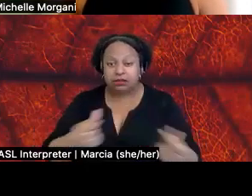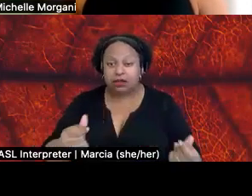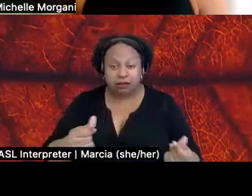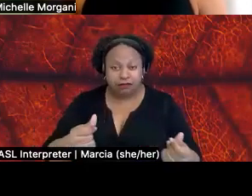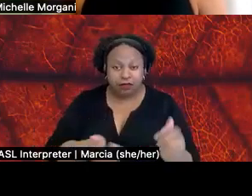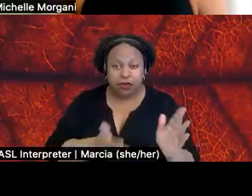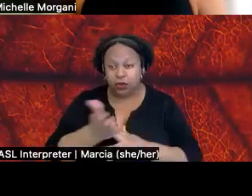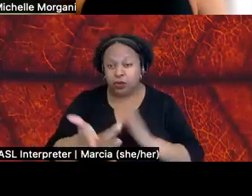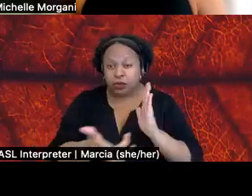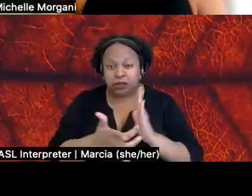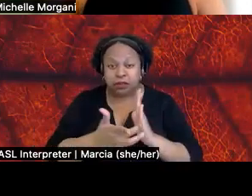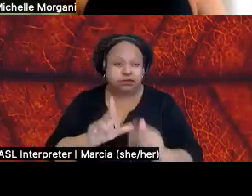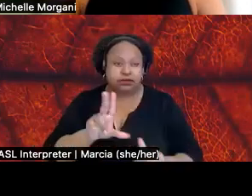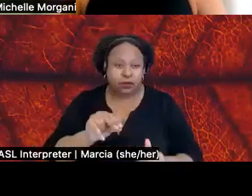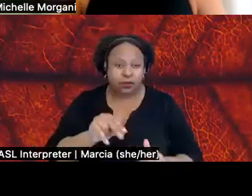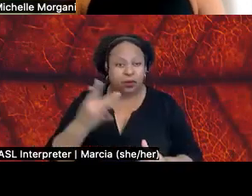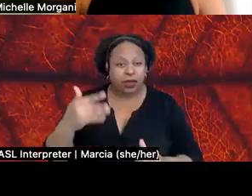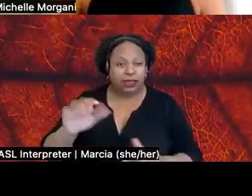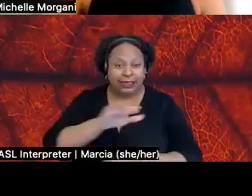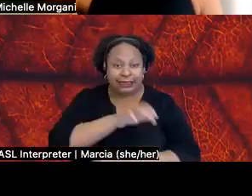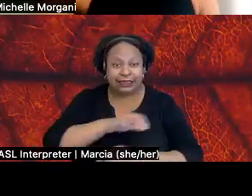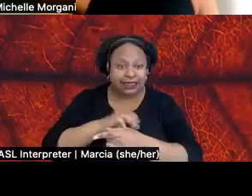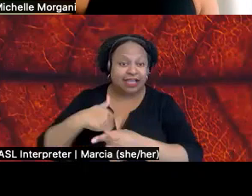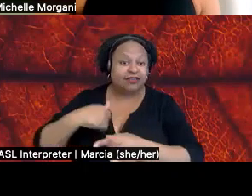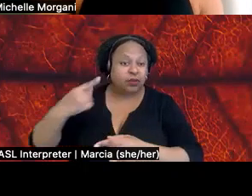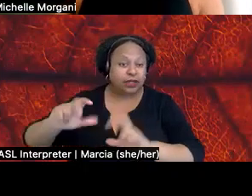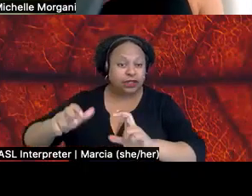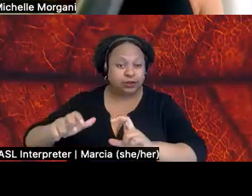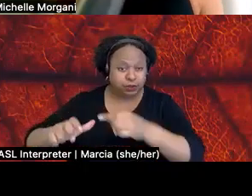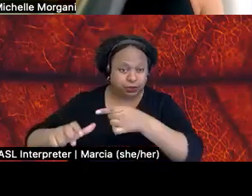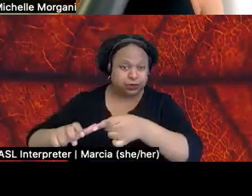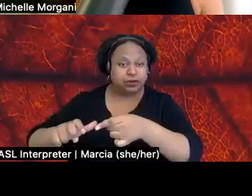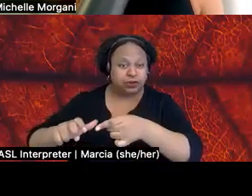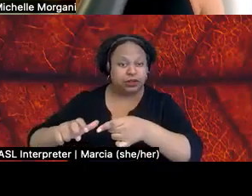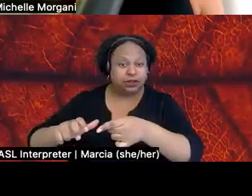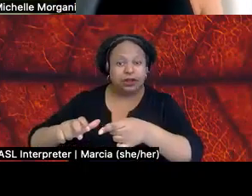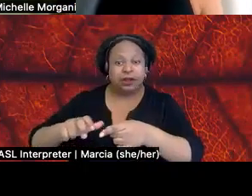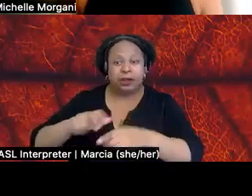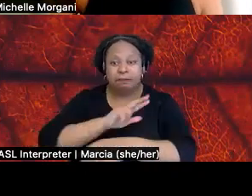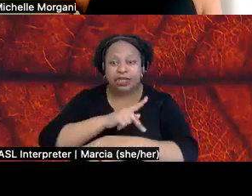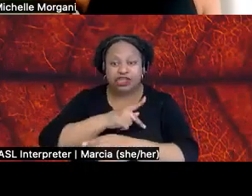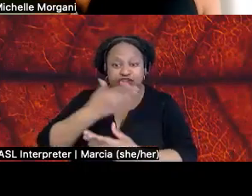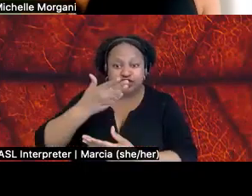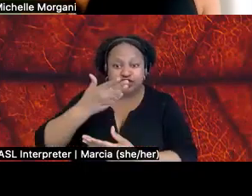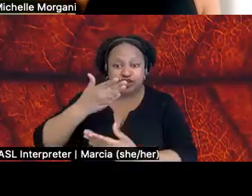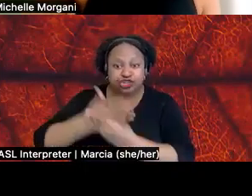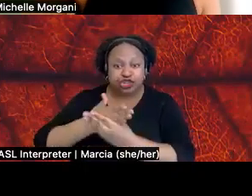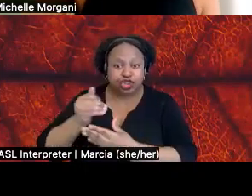clinic where patient charts are being read and it is not connected to the internet,